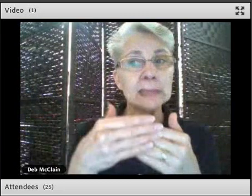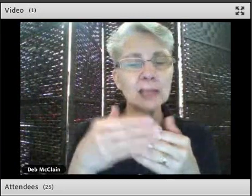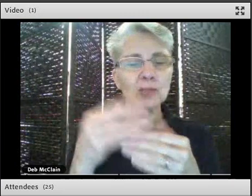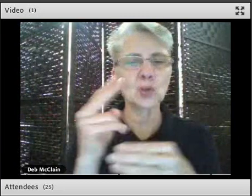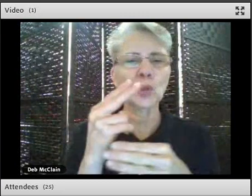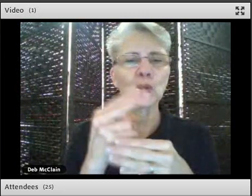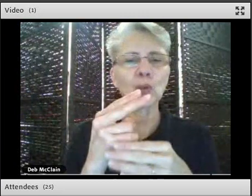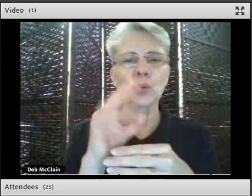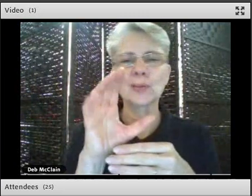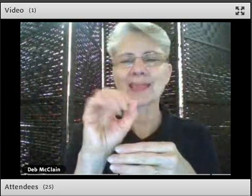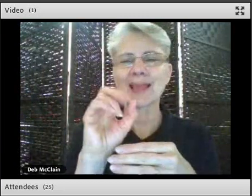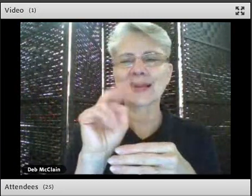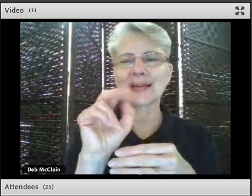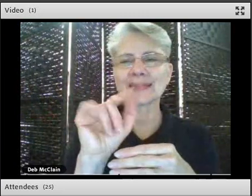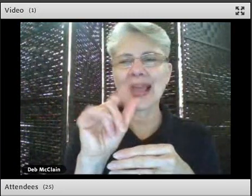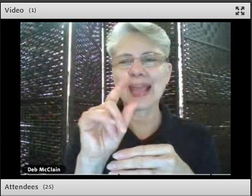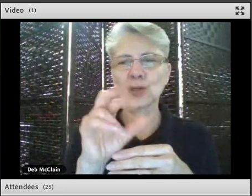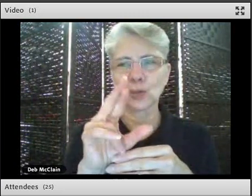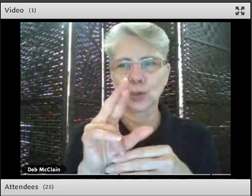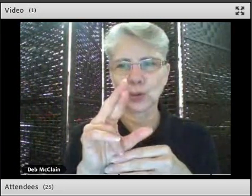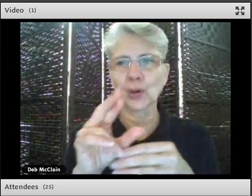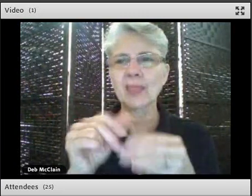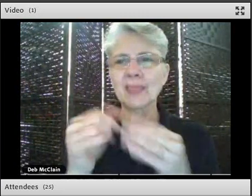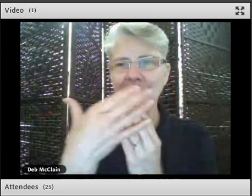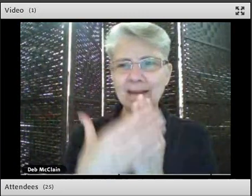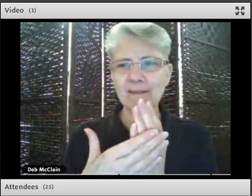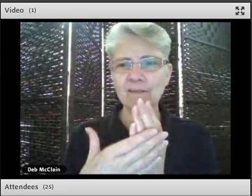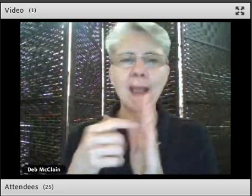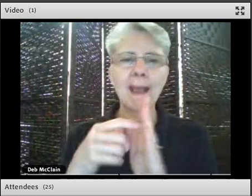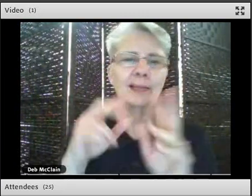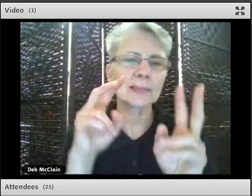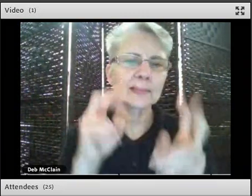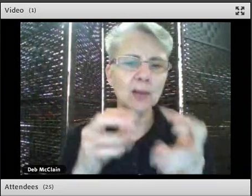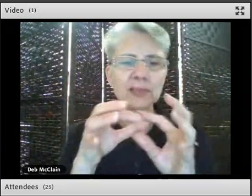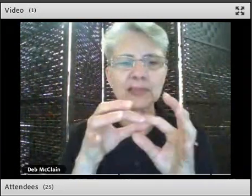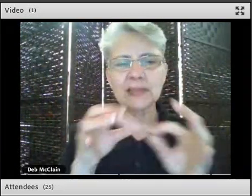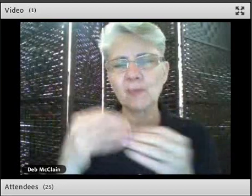We have a statement of responsibility. We see information that we can use.